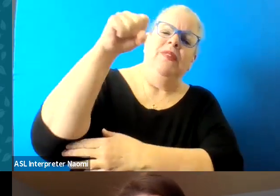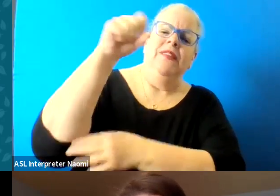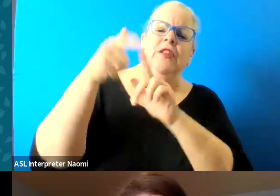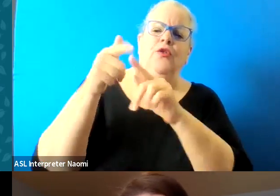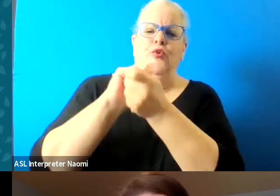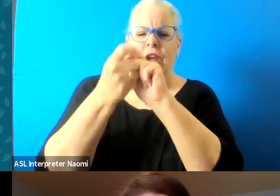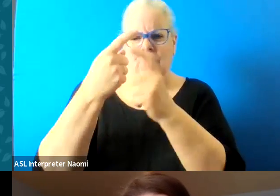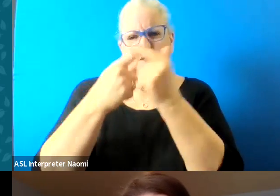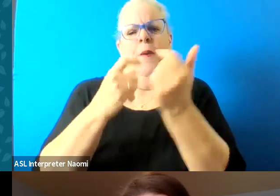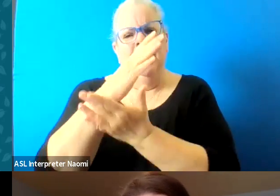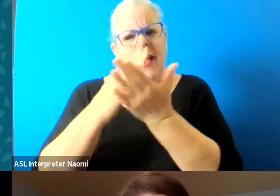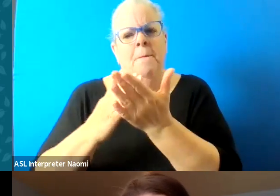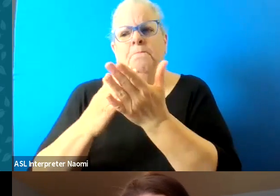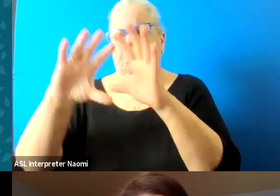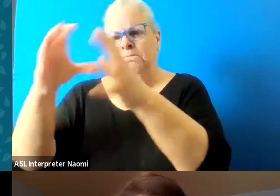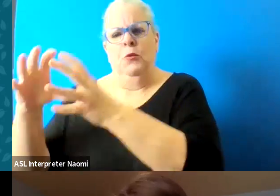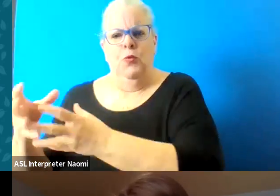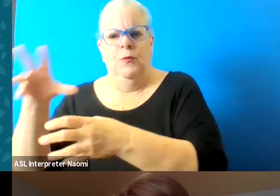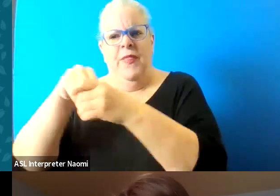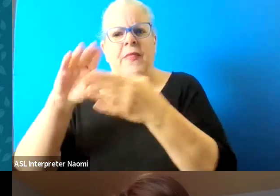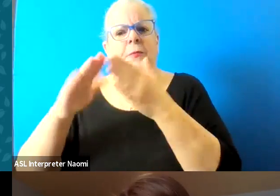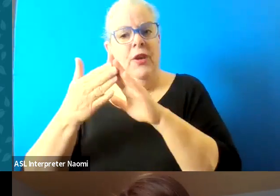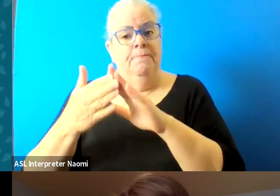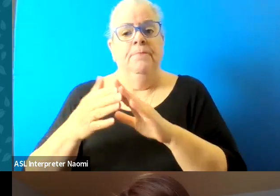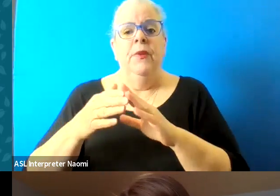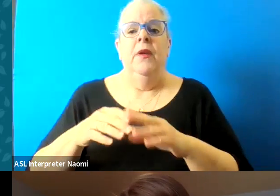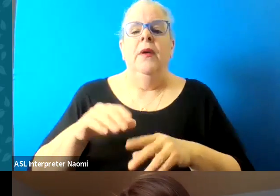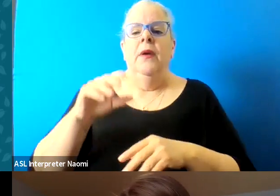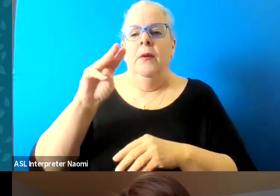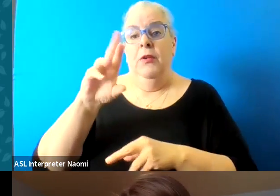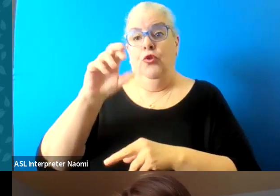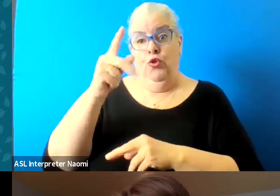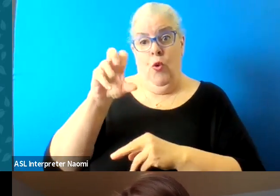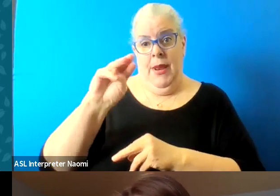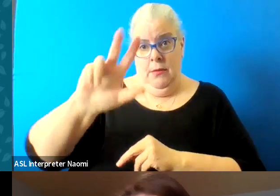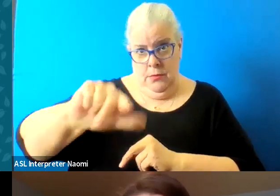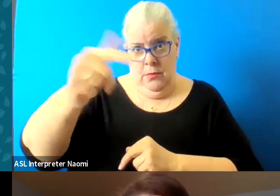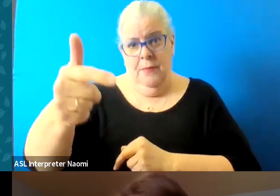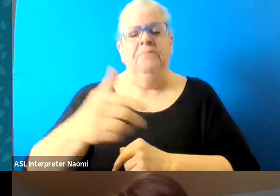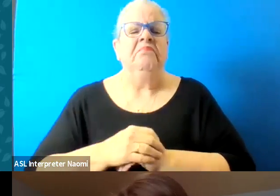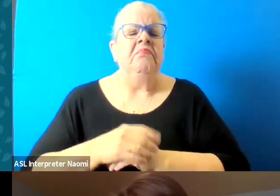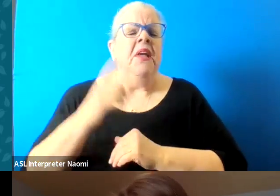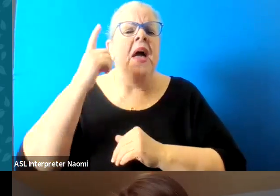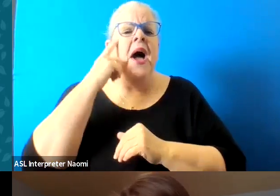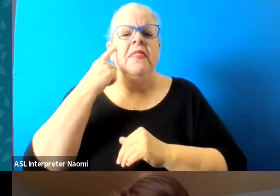Councilman Skorman, we'll let you start us off. You know, I think we have been making more strides